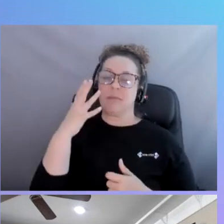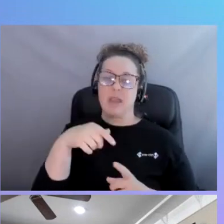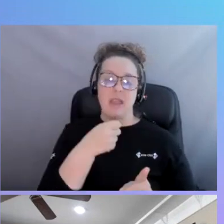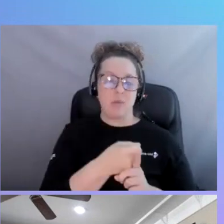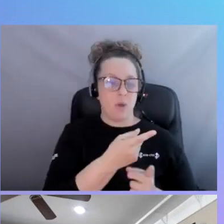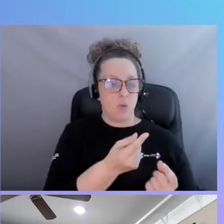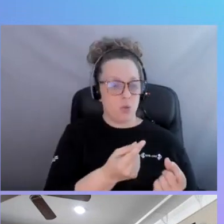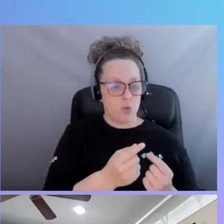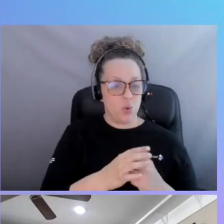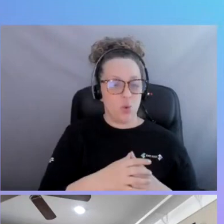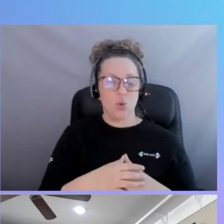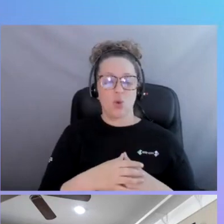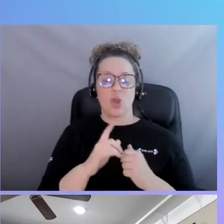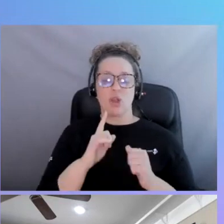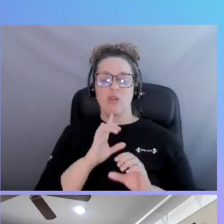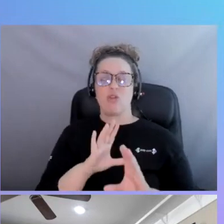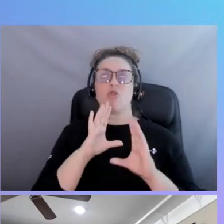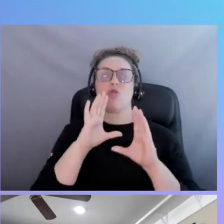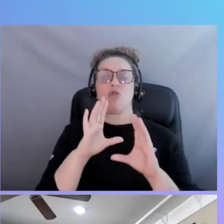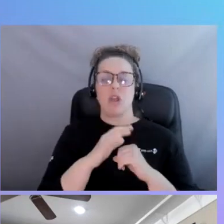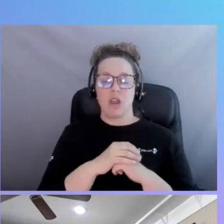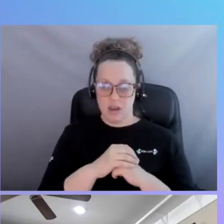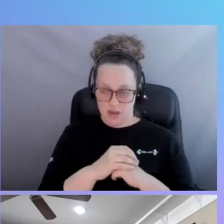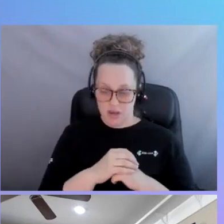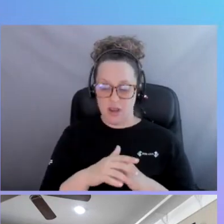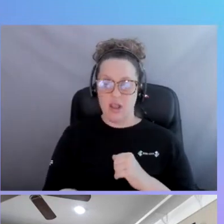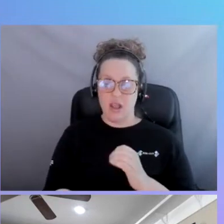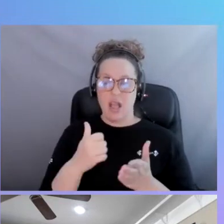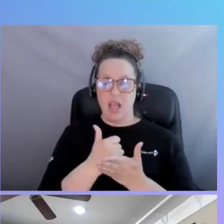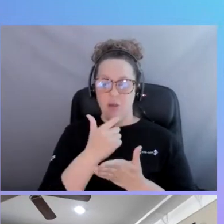what you're doing. They're great at at helping you solve problems